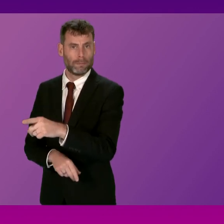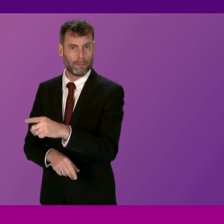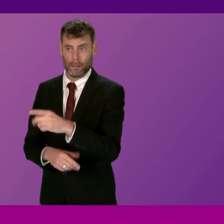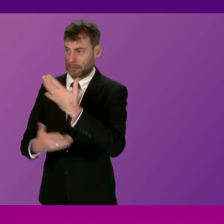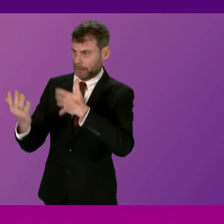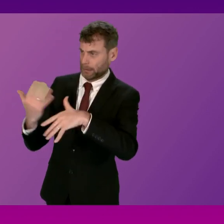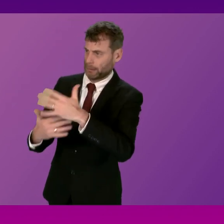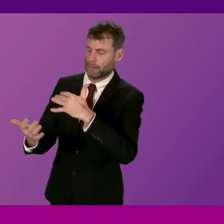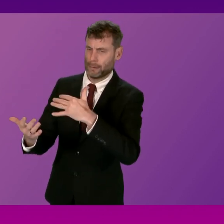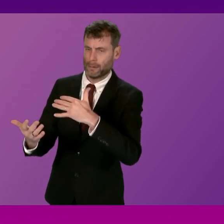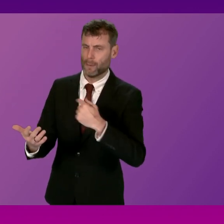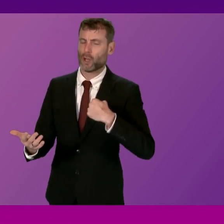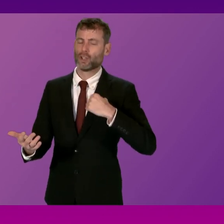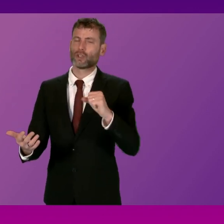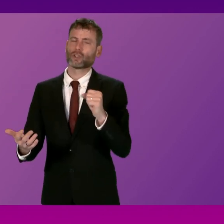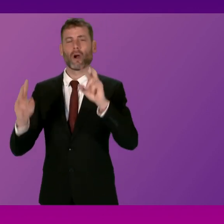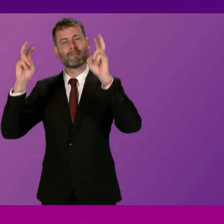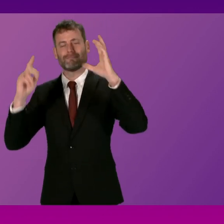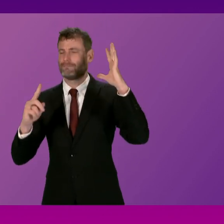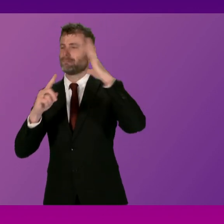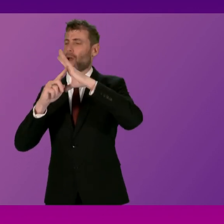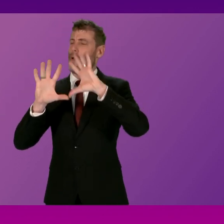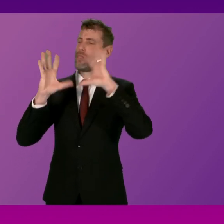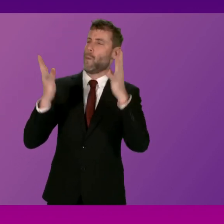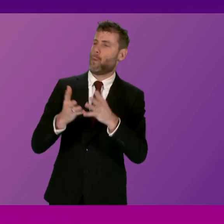the legislation for, and realisation of, human rights”.